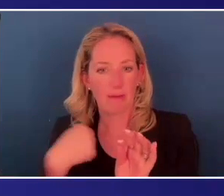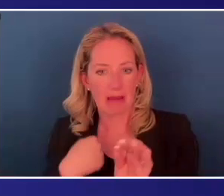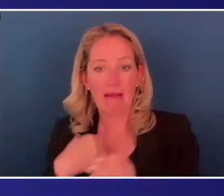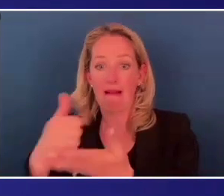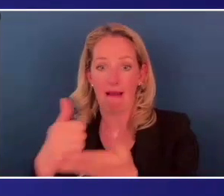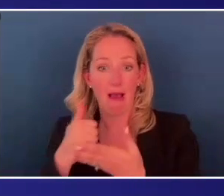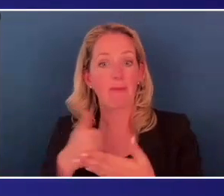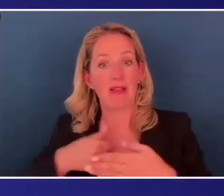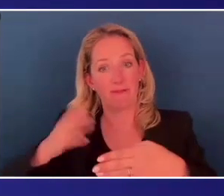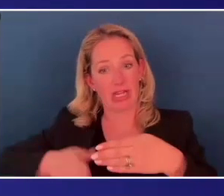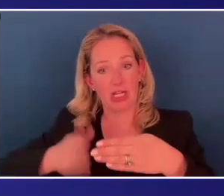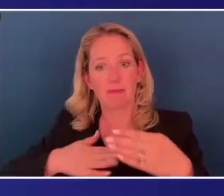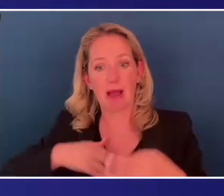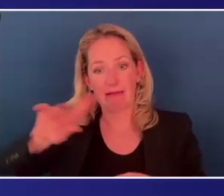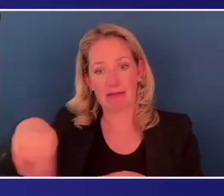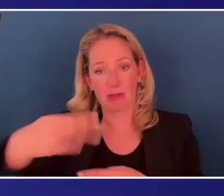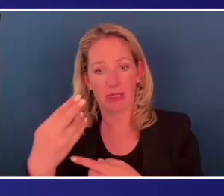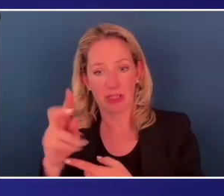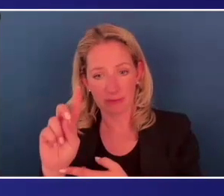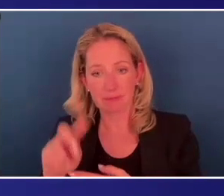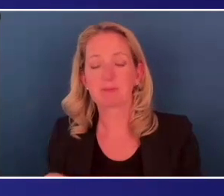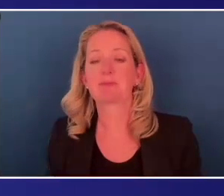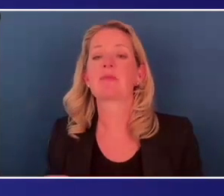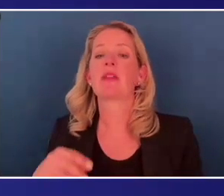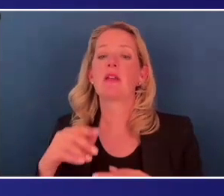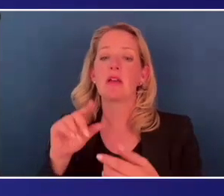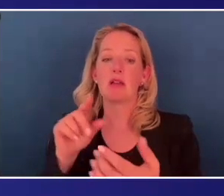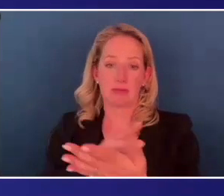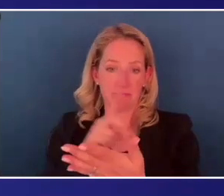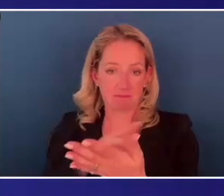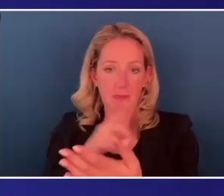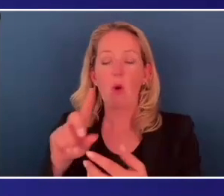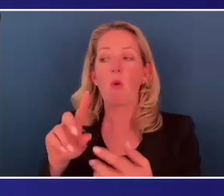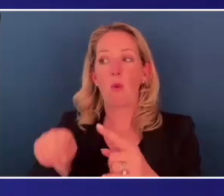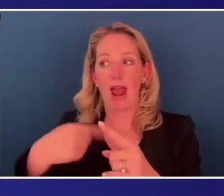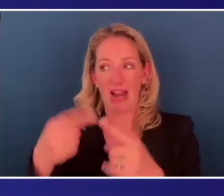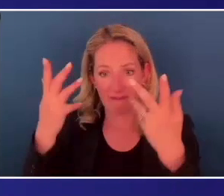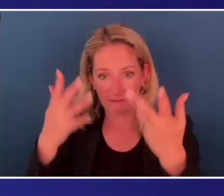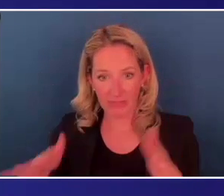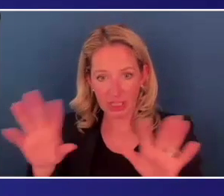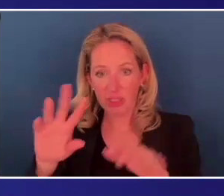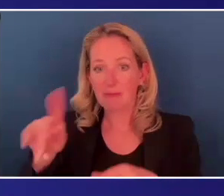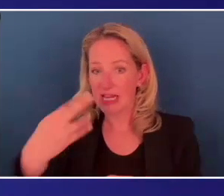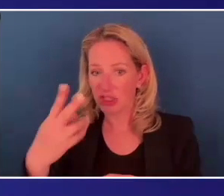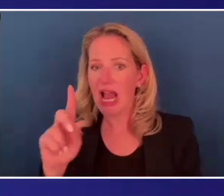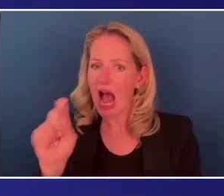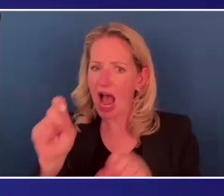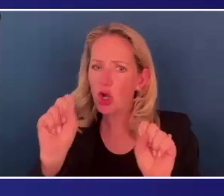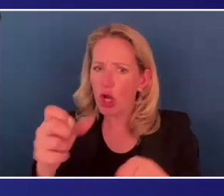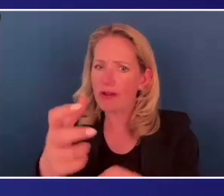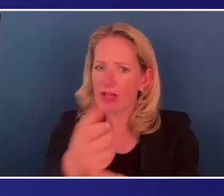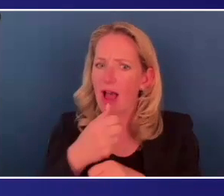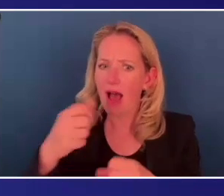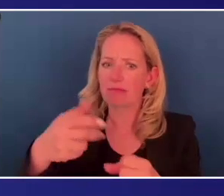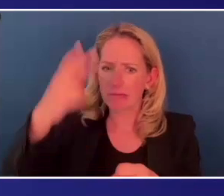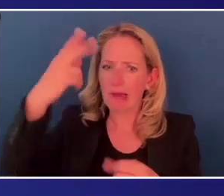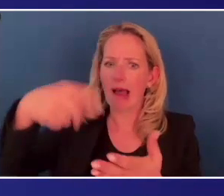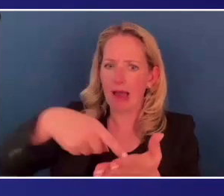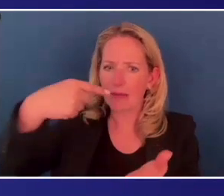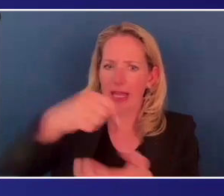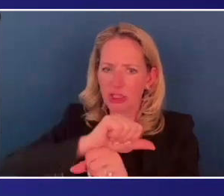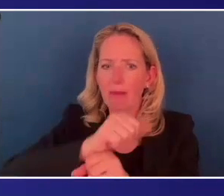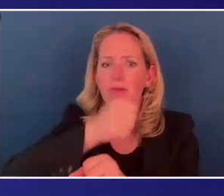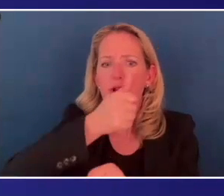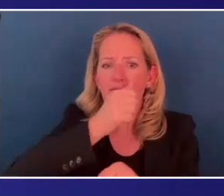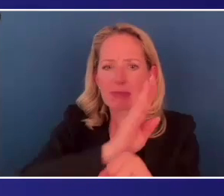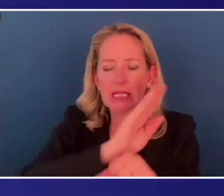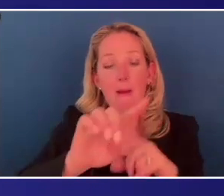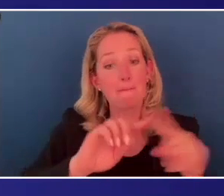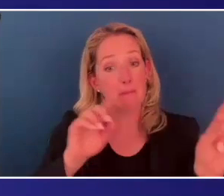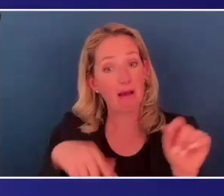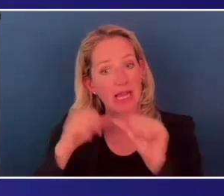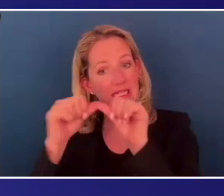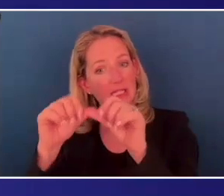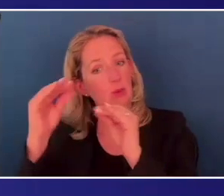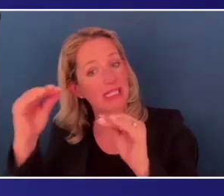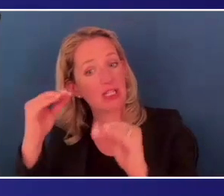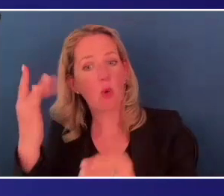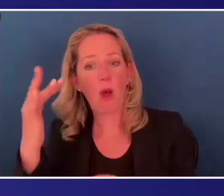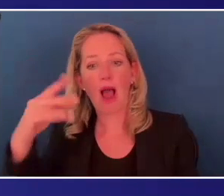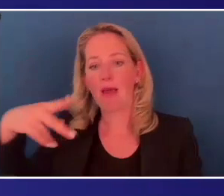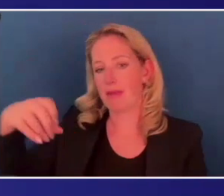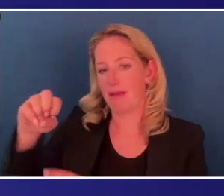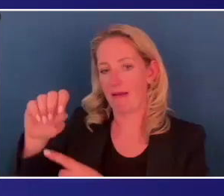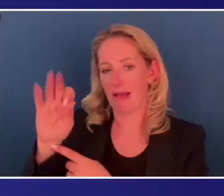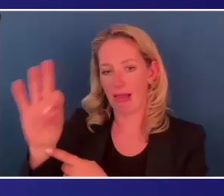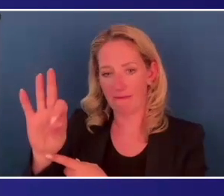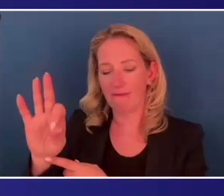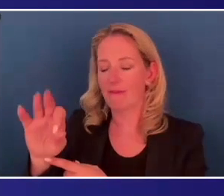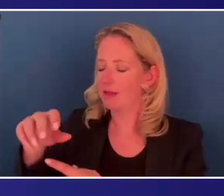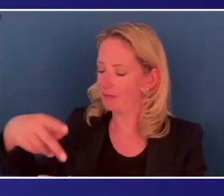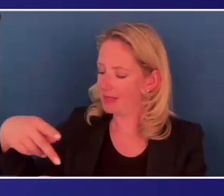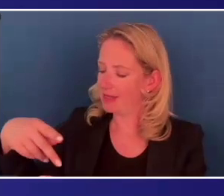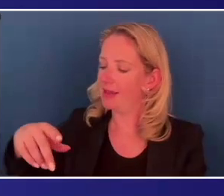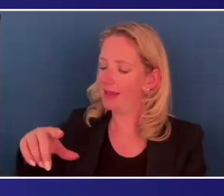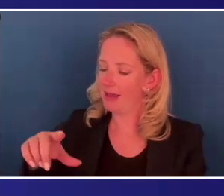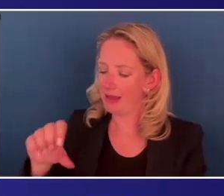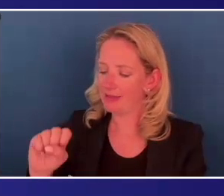I only continue to teach because of PSLF. To date, I taught more than 2,000 students.